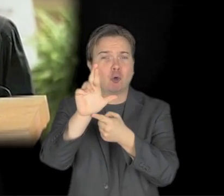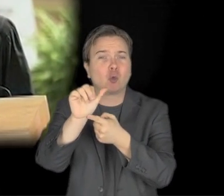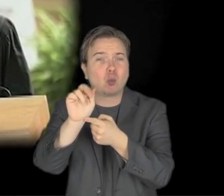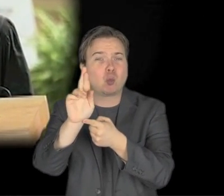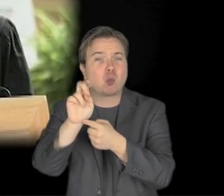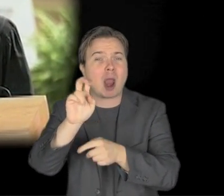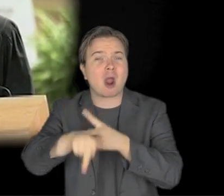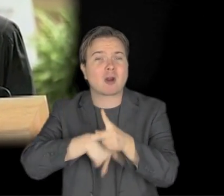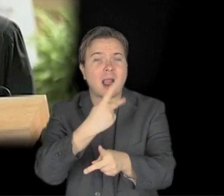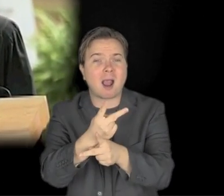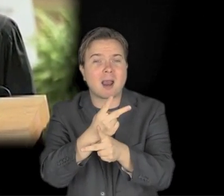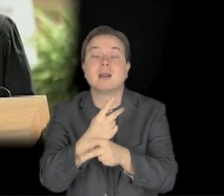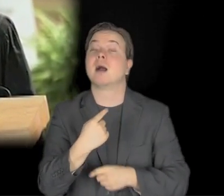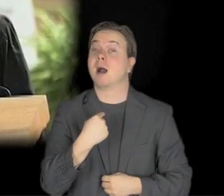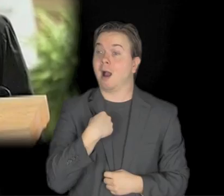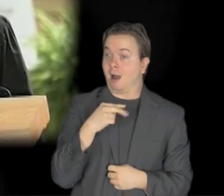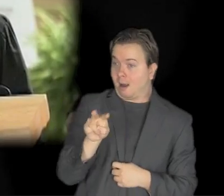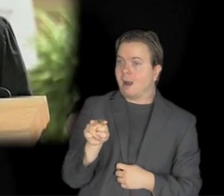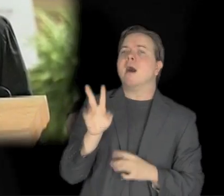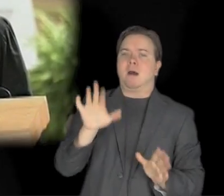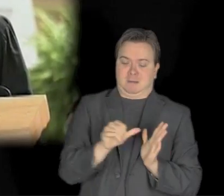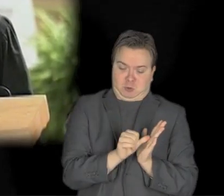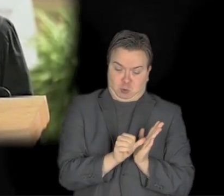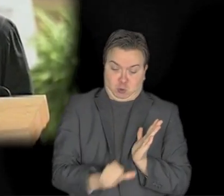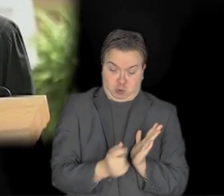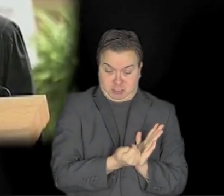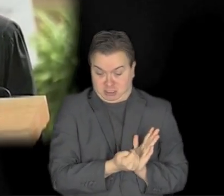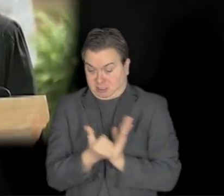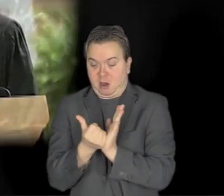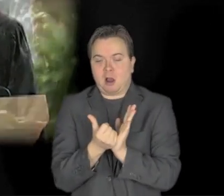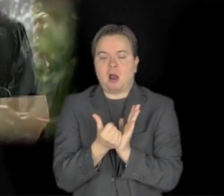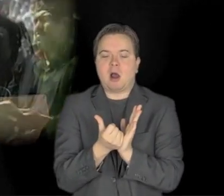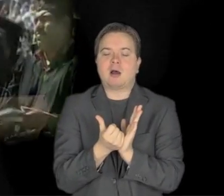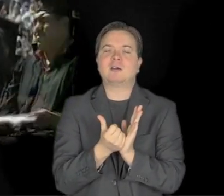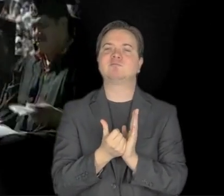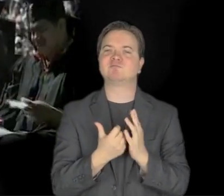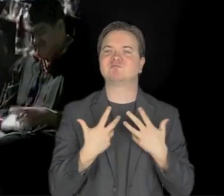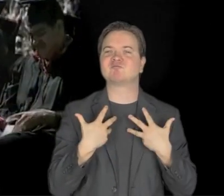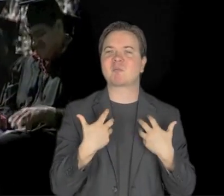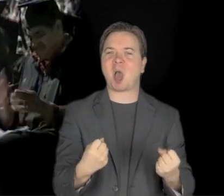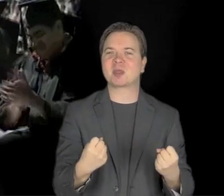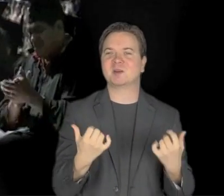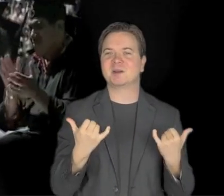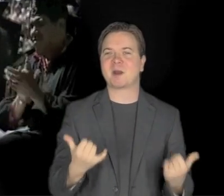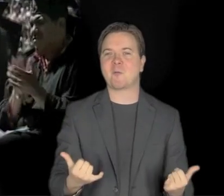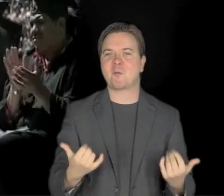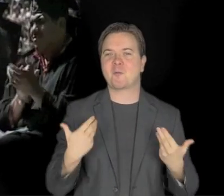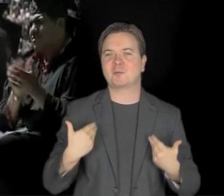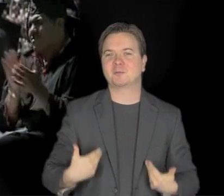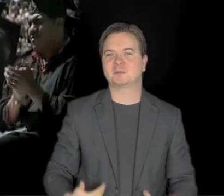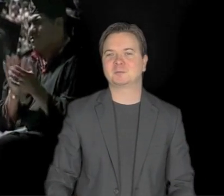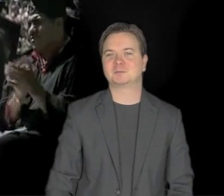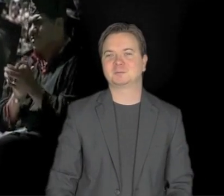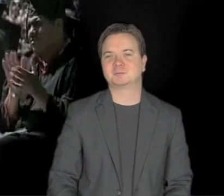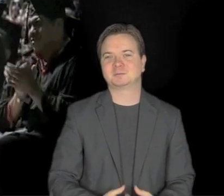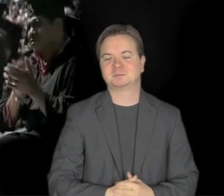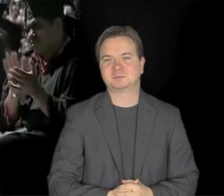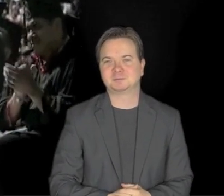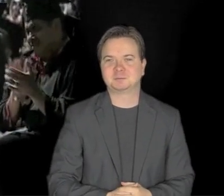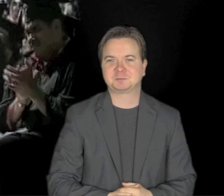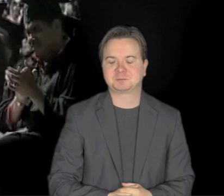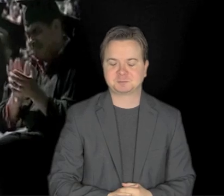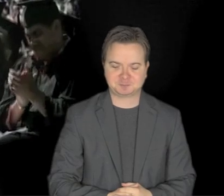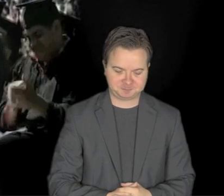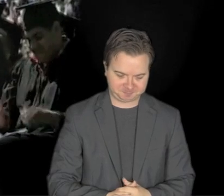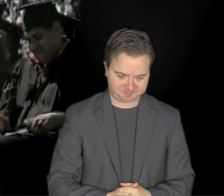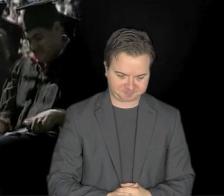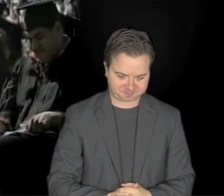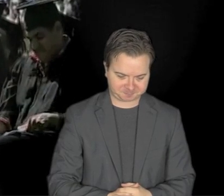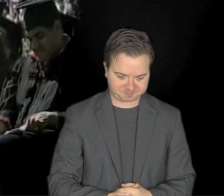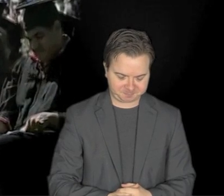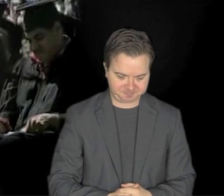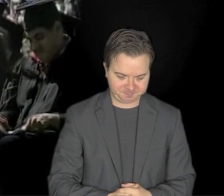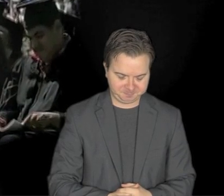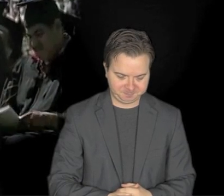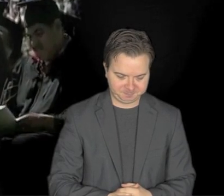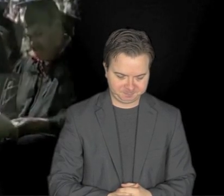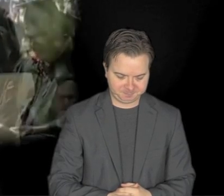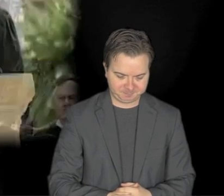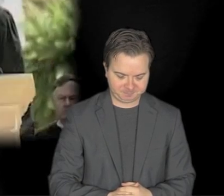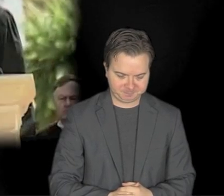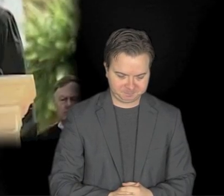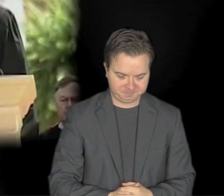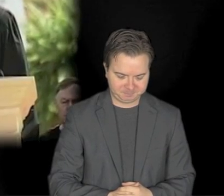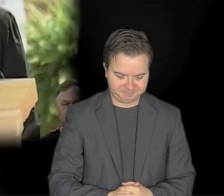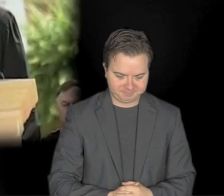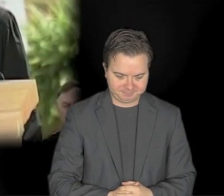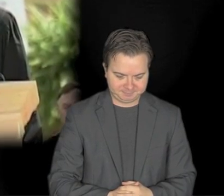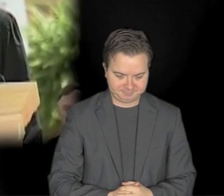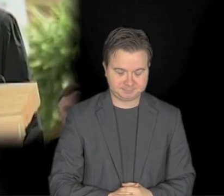I had the surgery and I'm fine now.